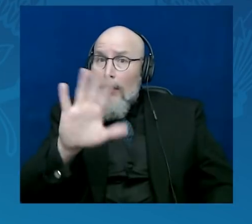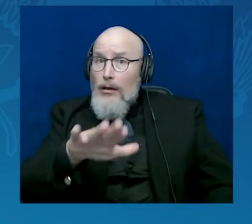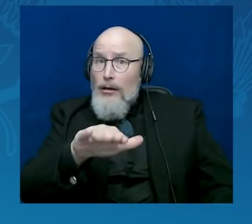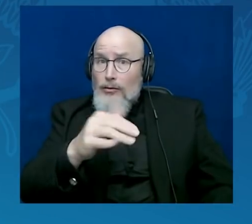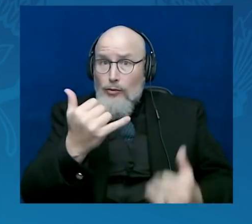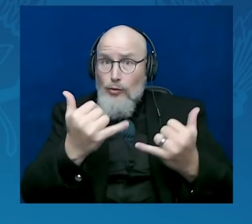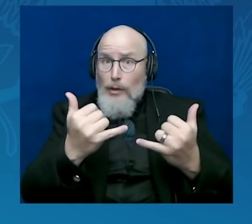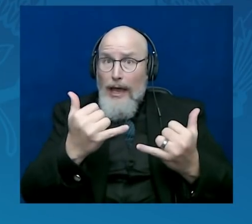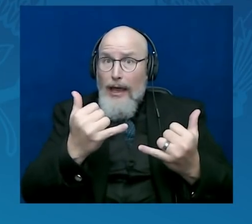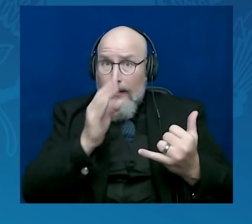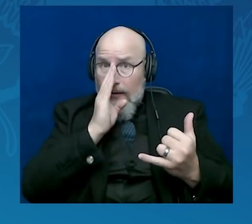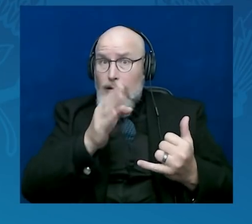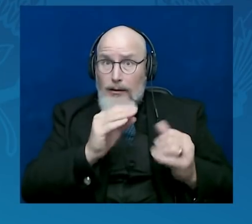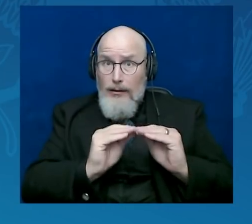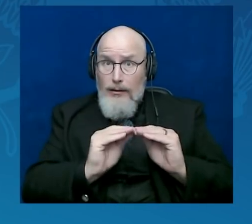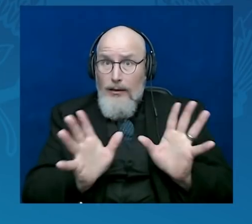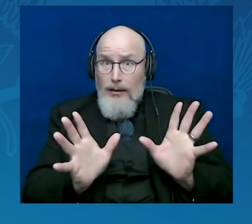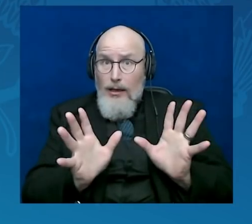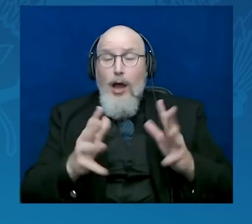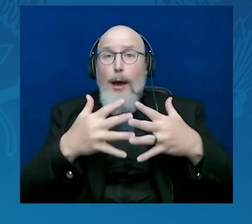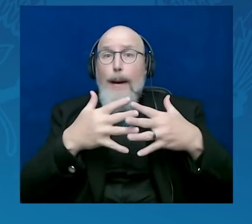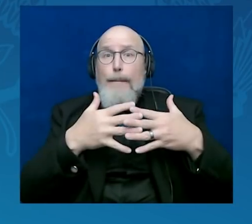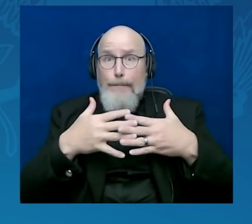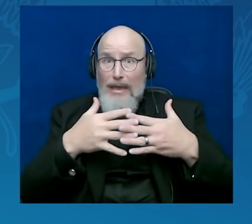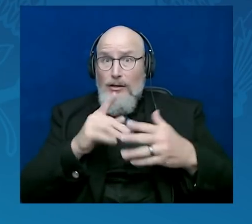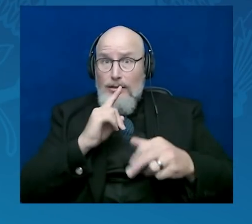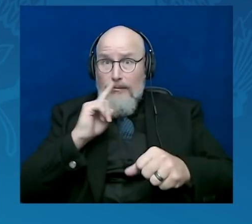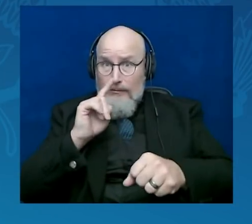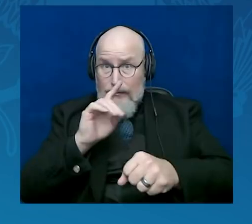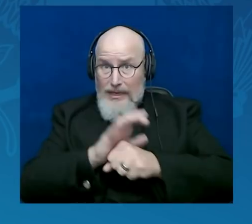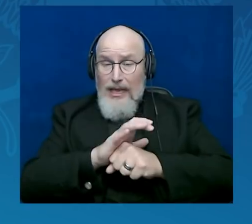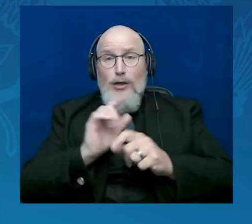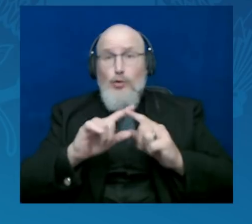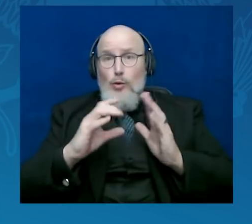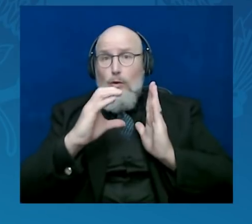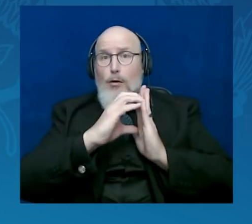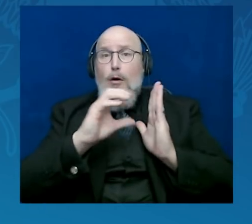America's commitment to Article 5 is ironclad.